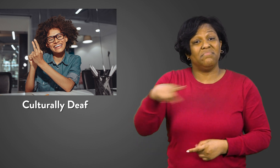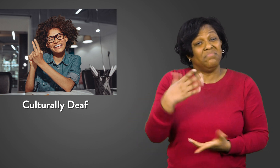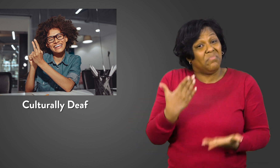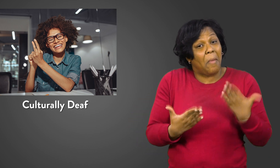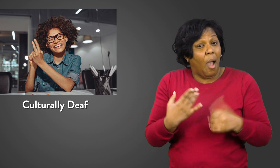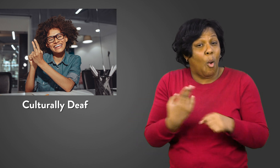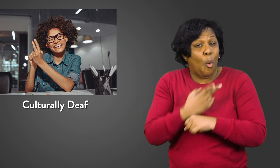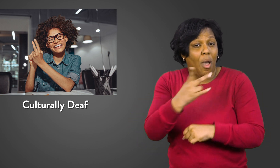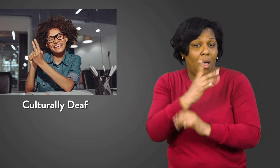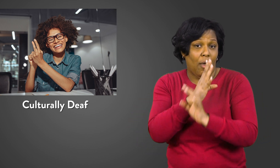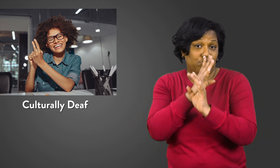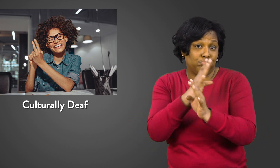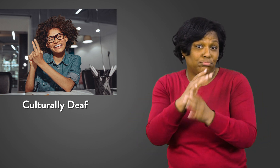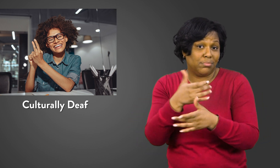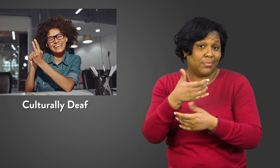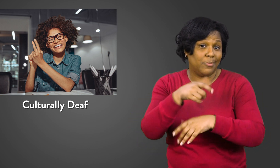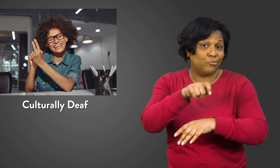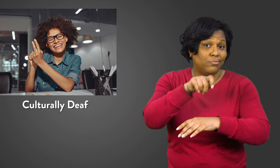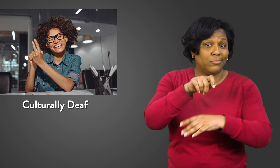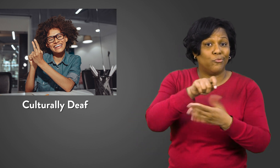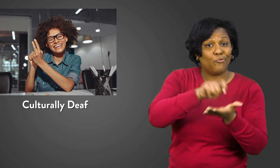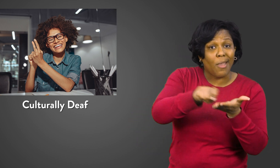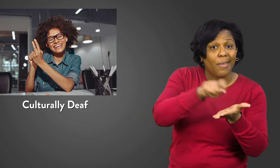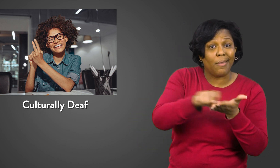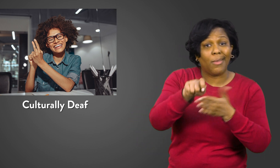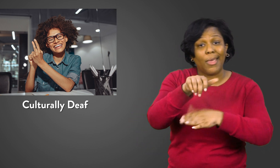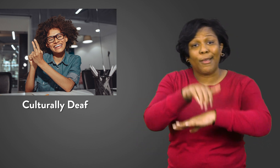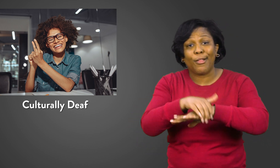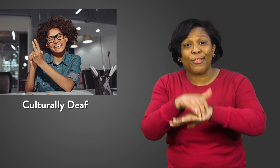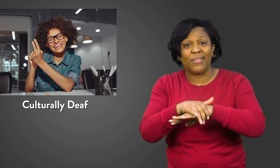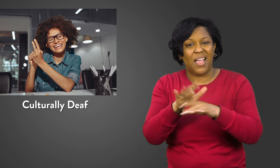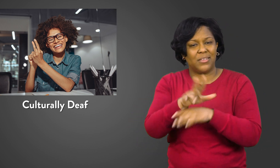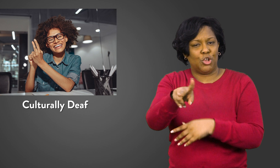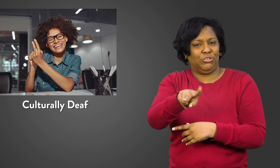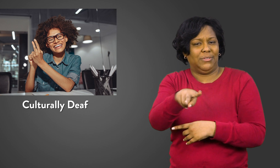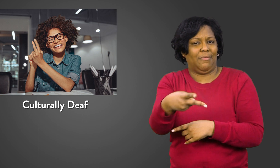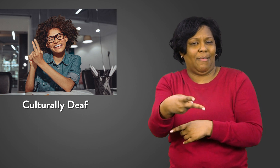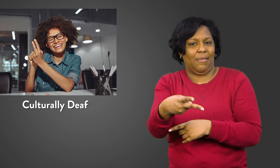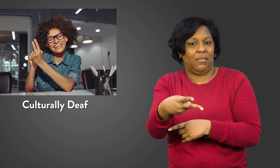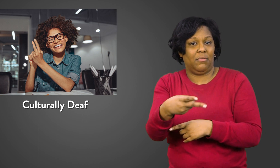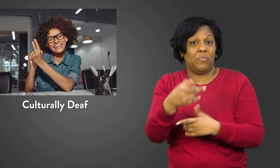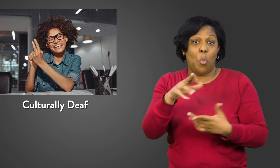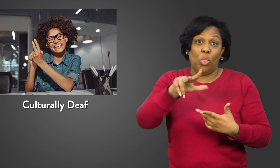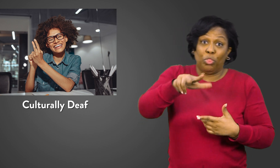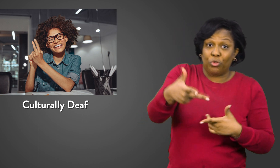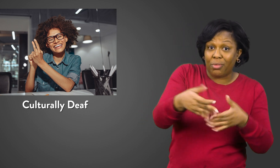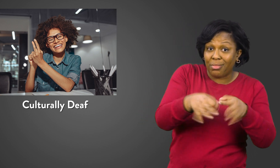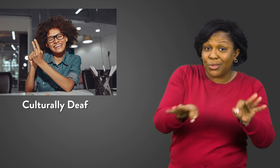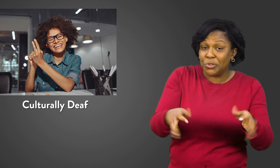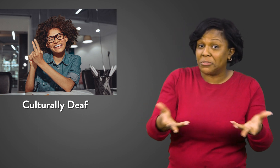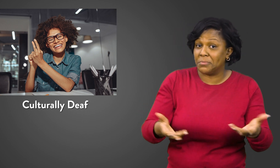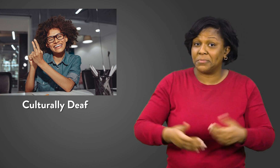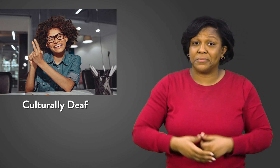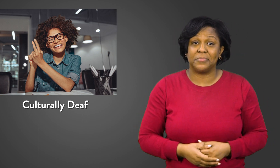They may use spoken or written English as a second or even third language.